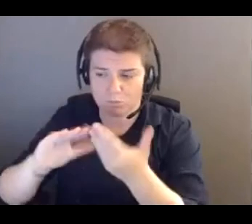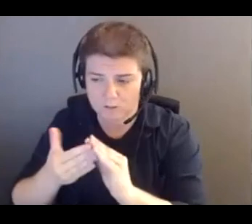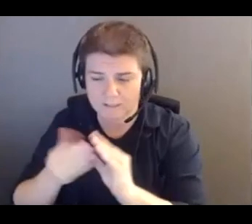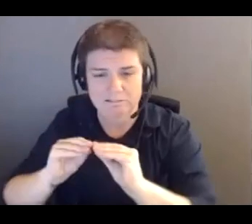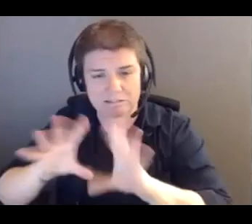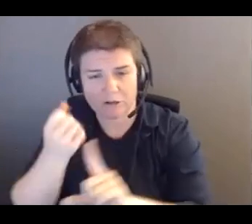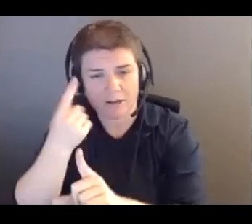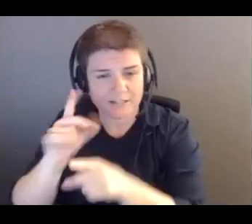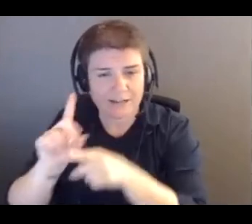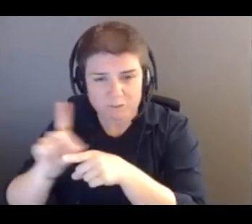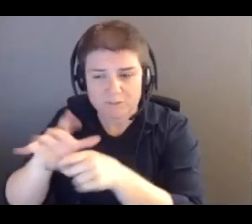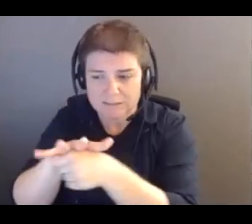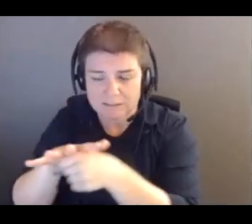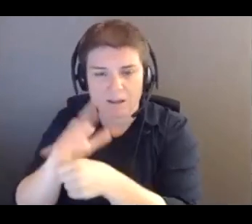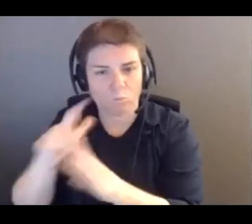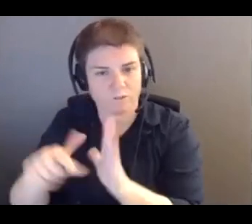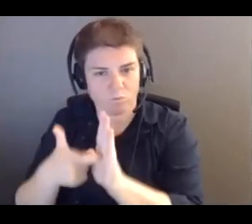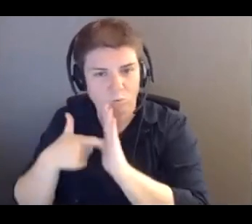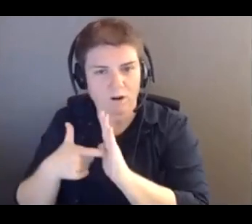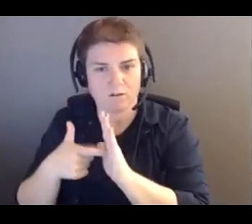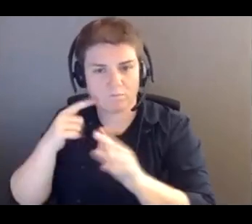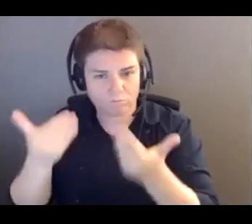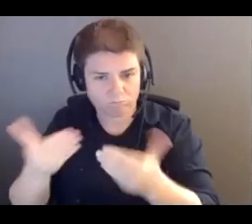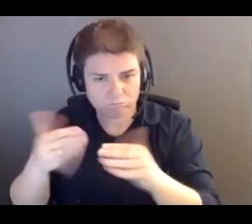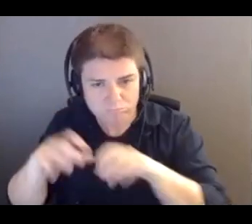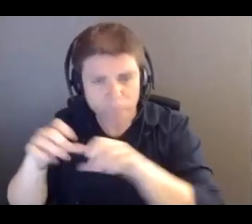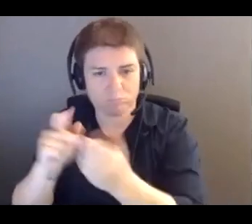and what's required to undertake the project. These are all the things that creates trust